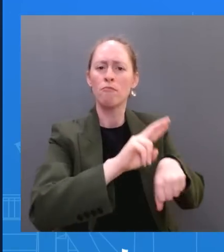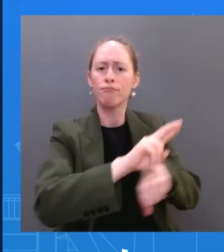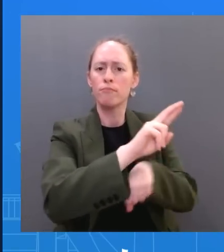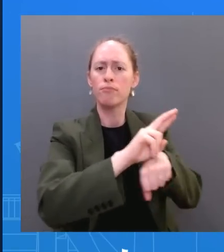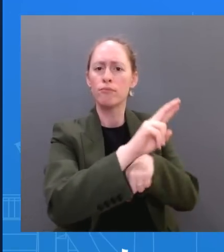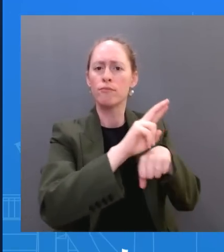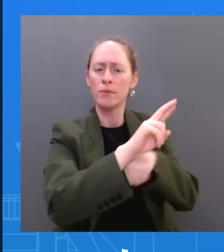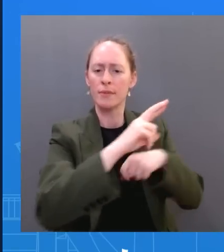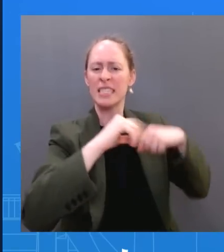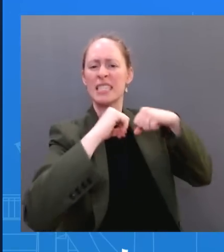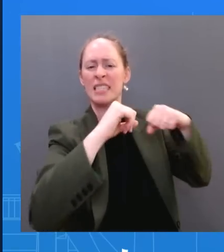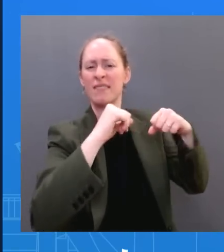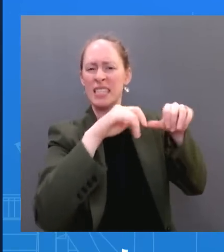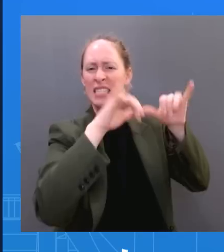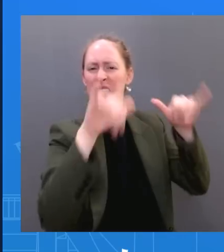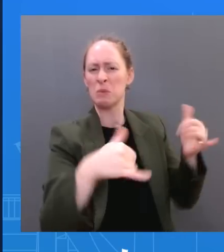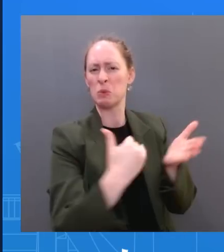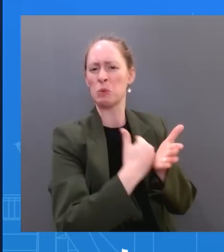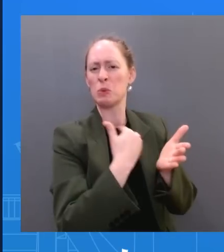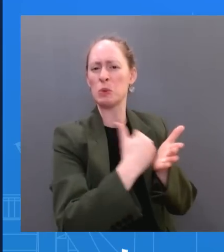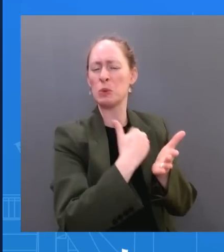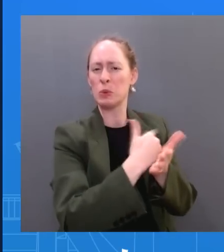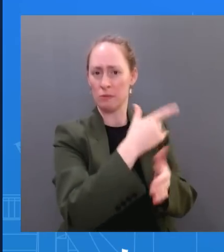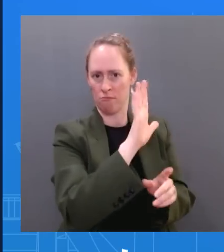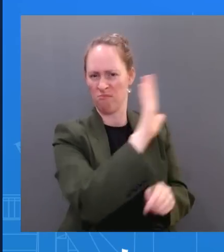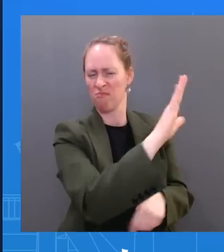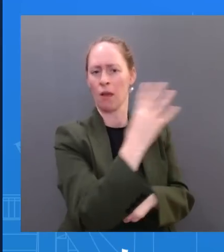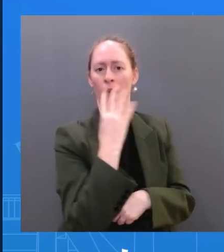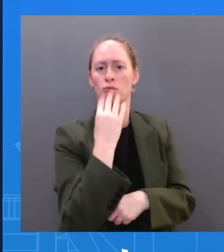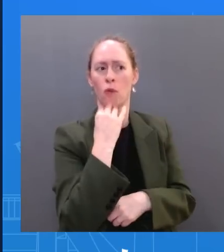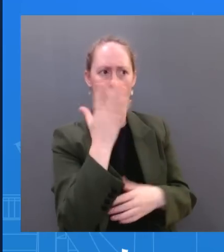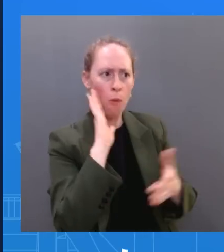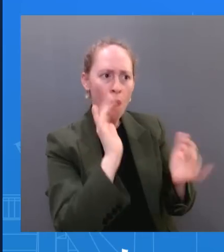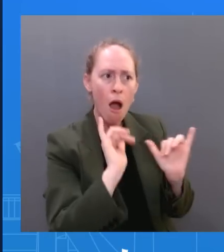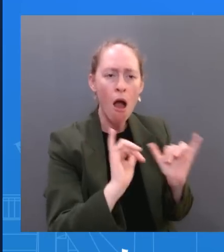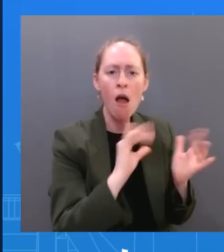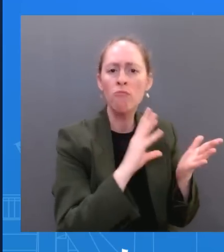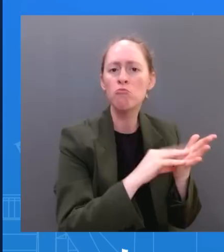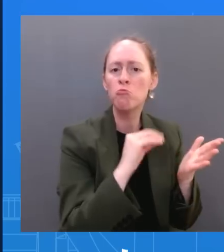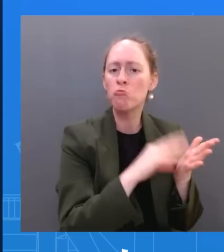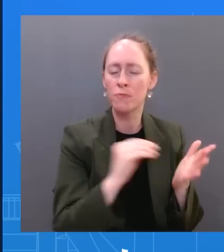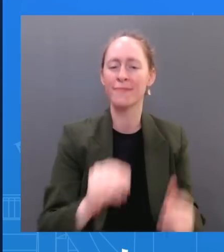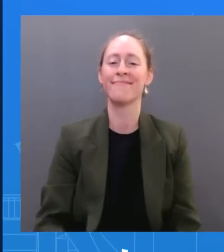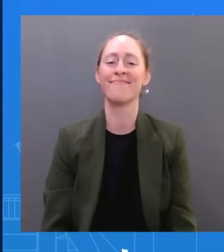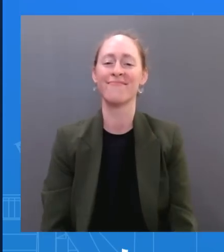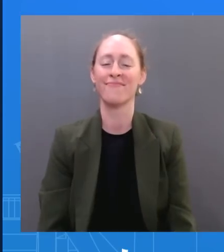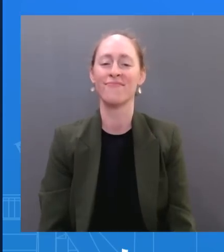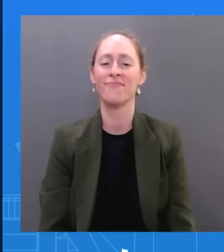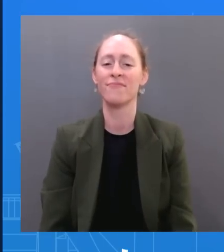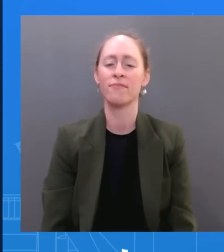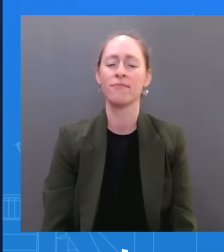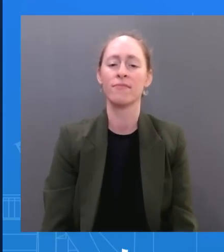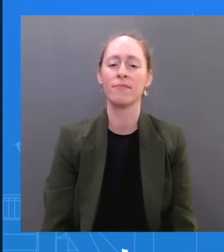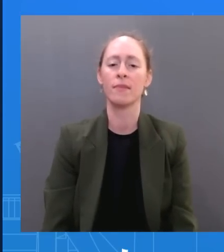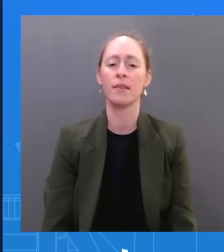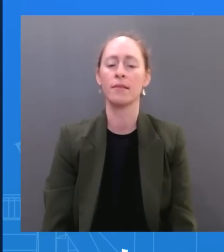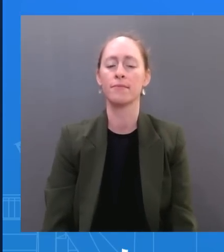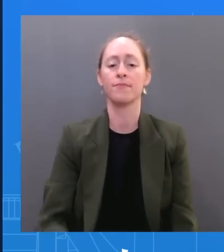And he will hold a four-way virtual summit with the leaders of Israel, the UAE, and India, with a focus on food security.